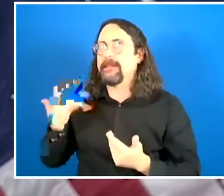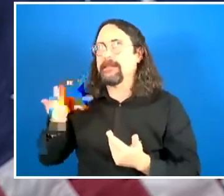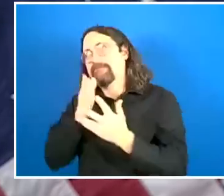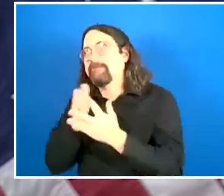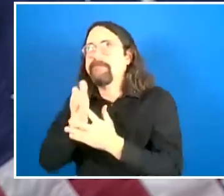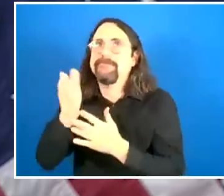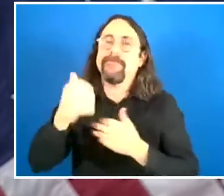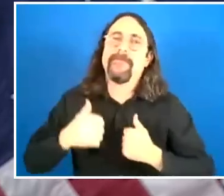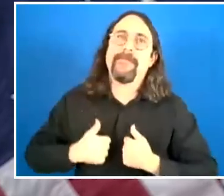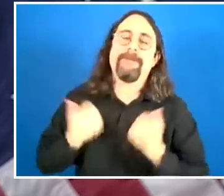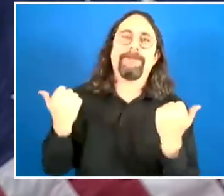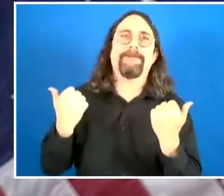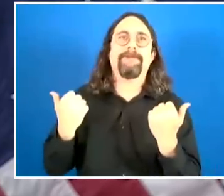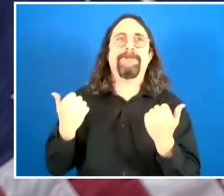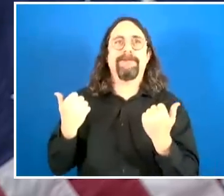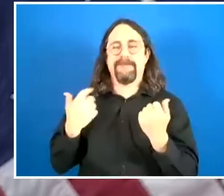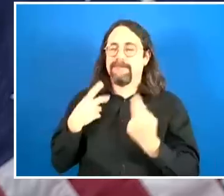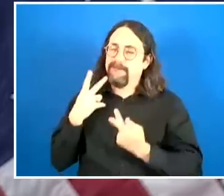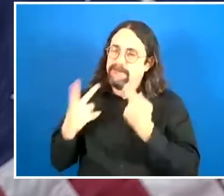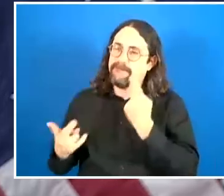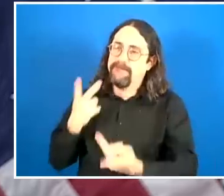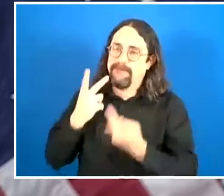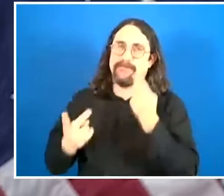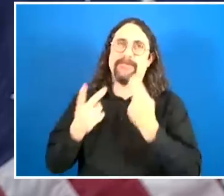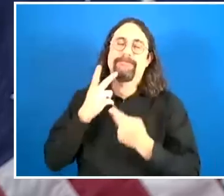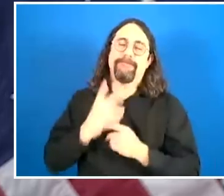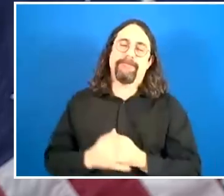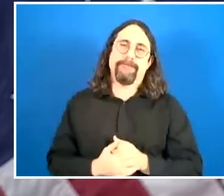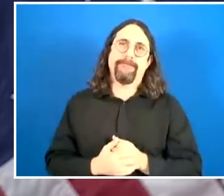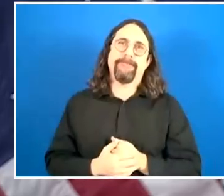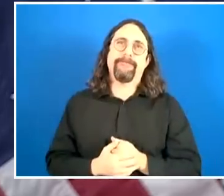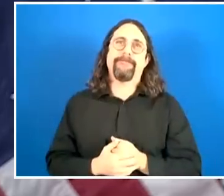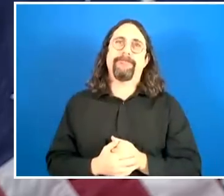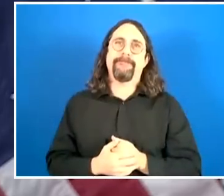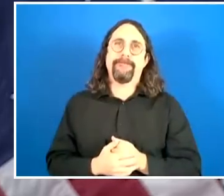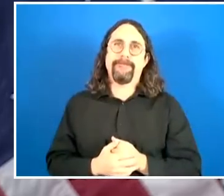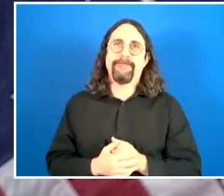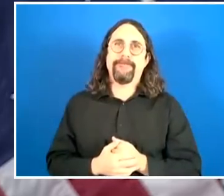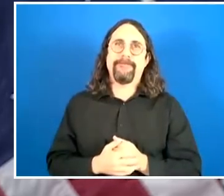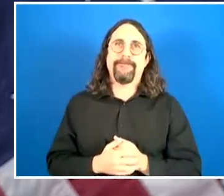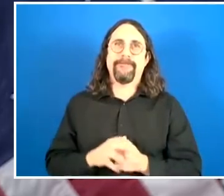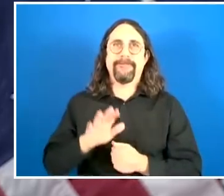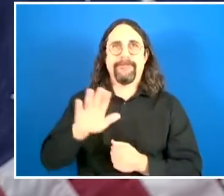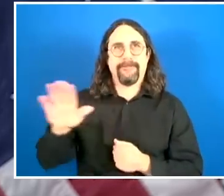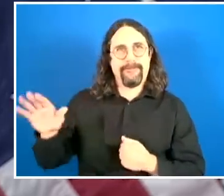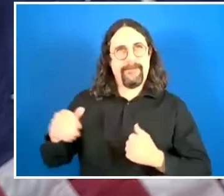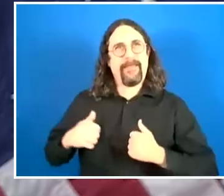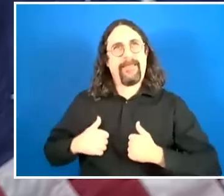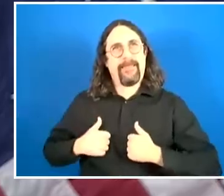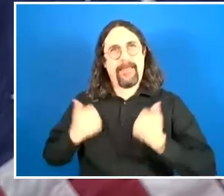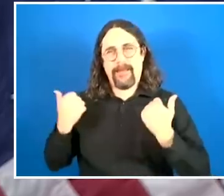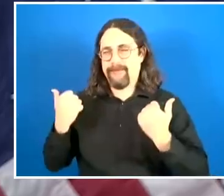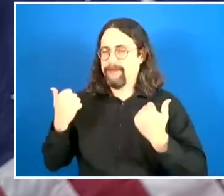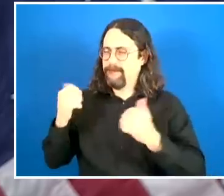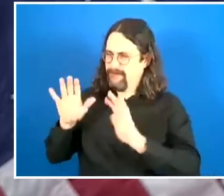EXPERIENCED THE GREAT RECESSION AND THE AFTERMA, THT HE KIDS WHO HAVE GROWN UP IN THE